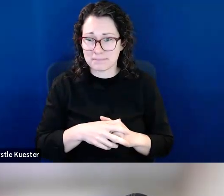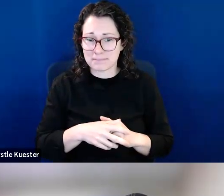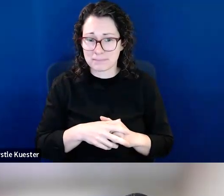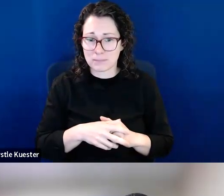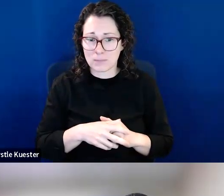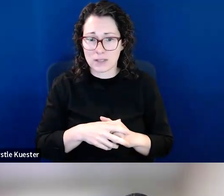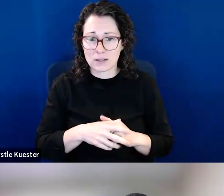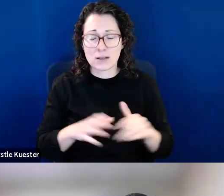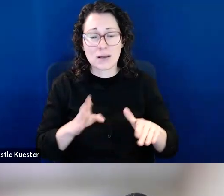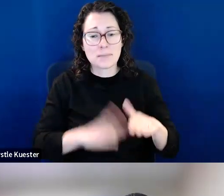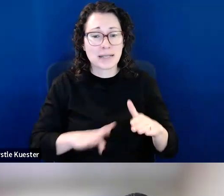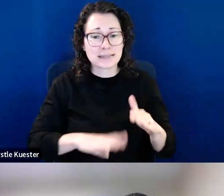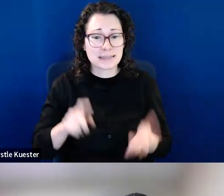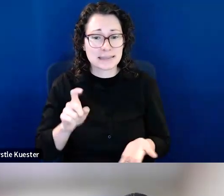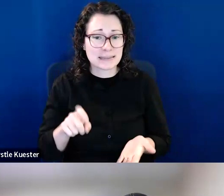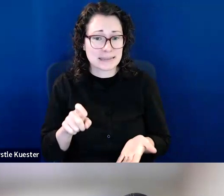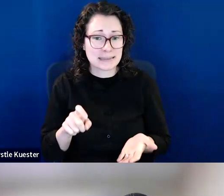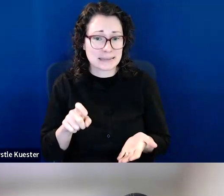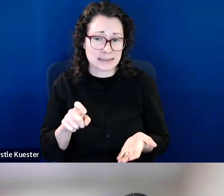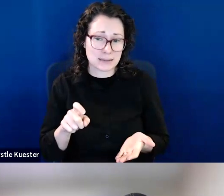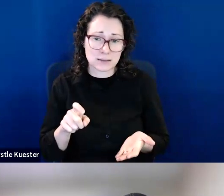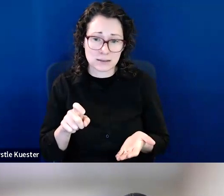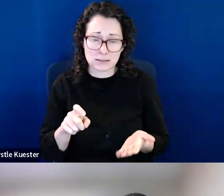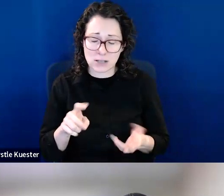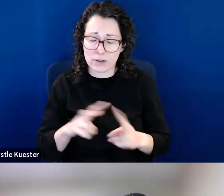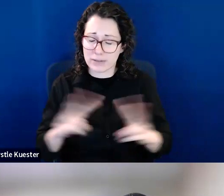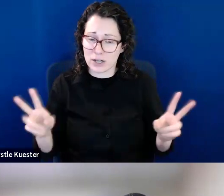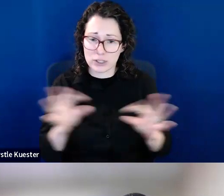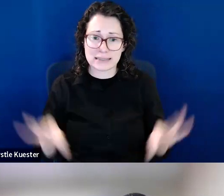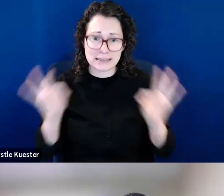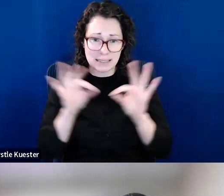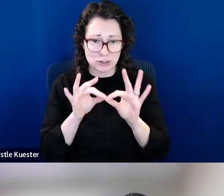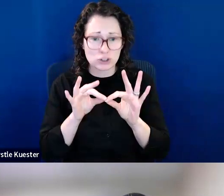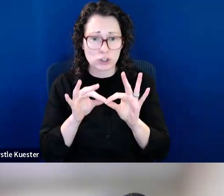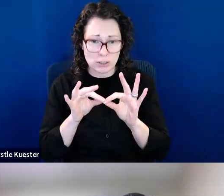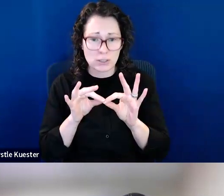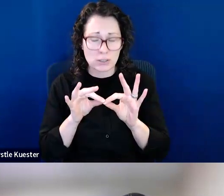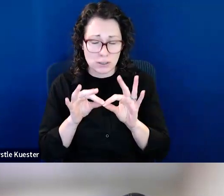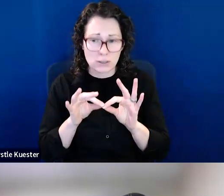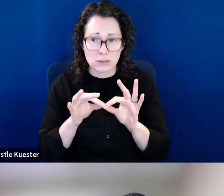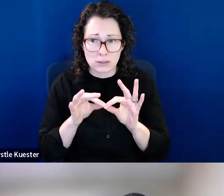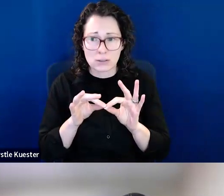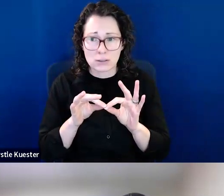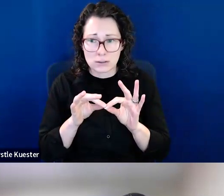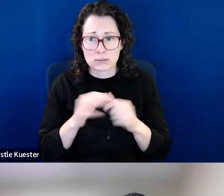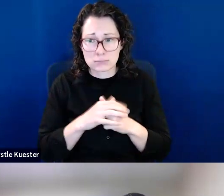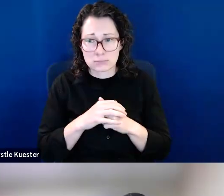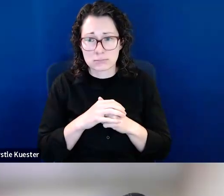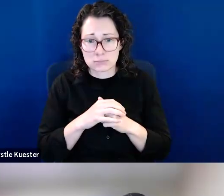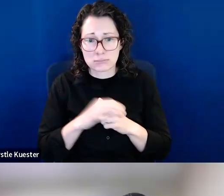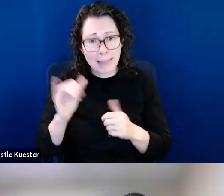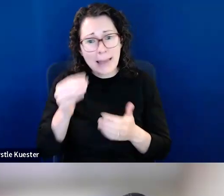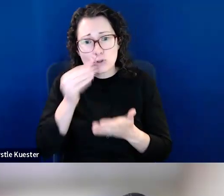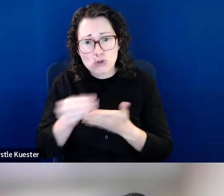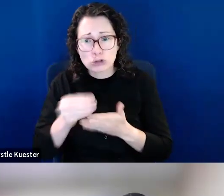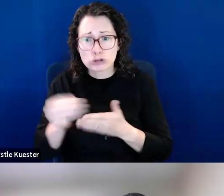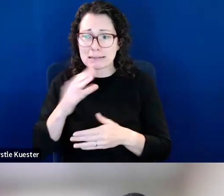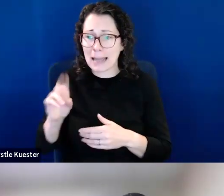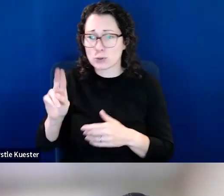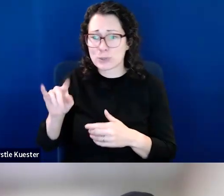basic needs are very essential and um like groceries and utilities. Oregon should not